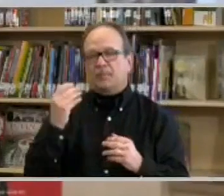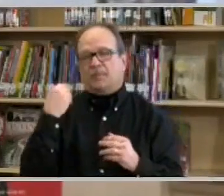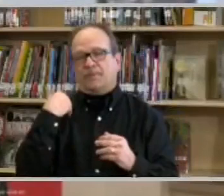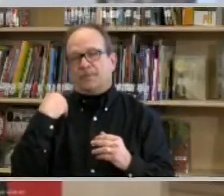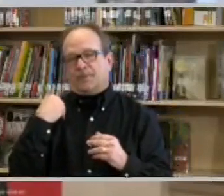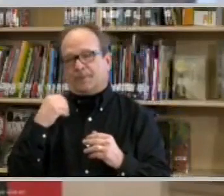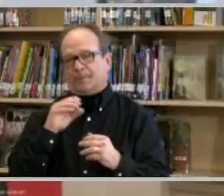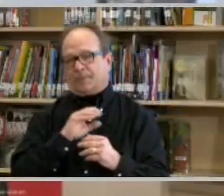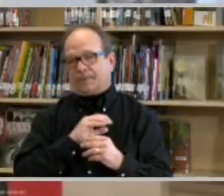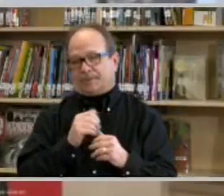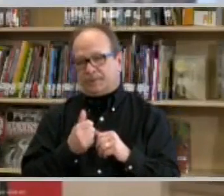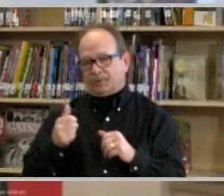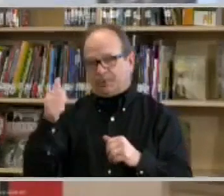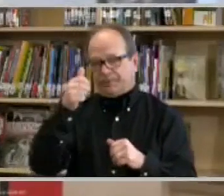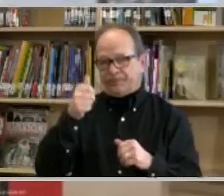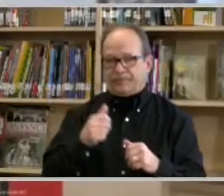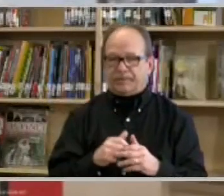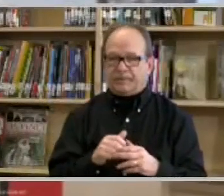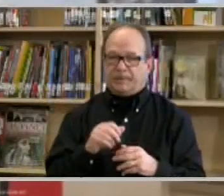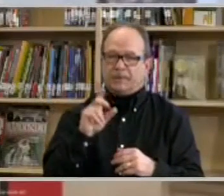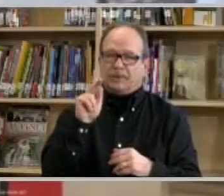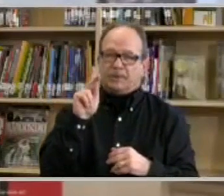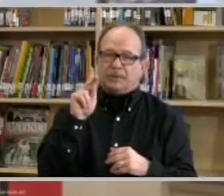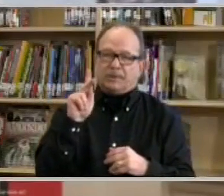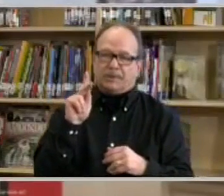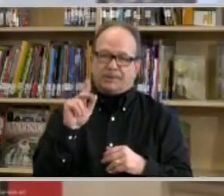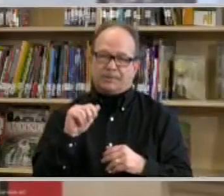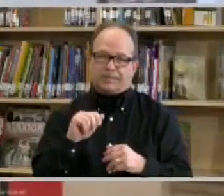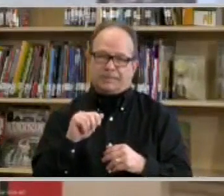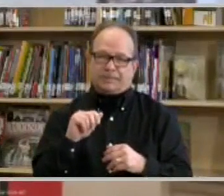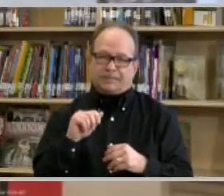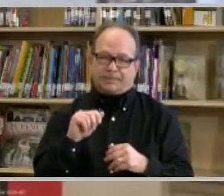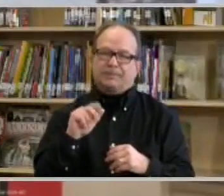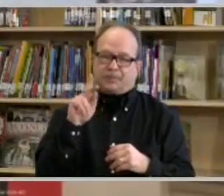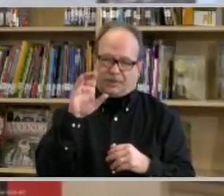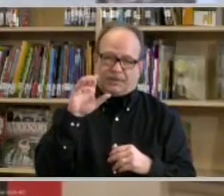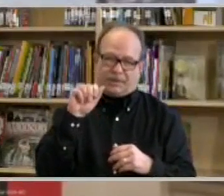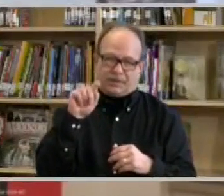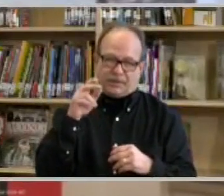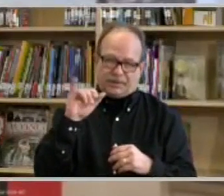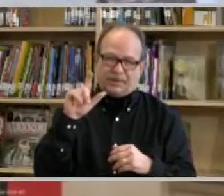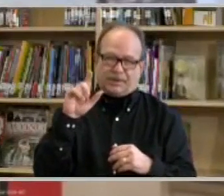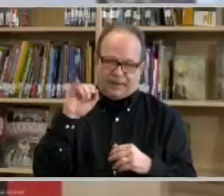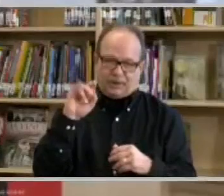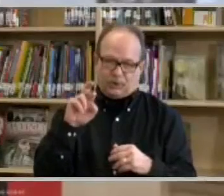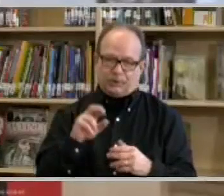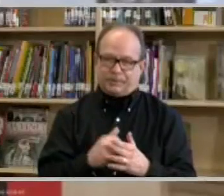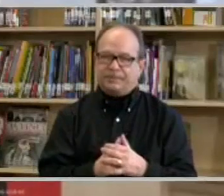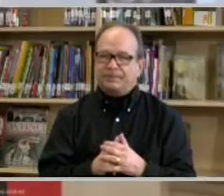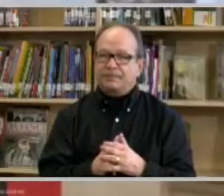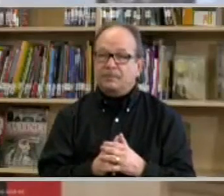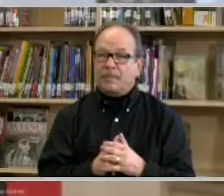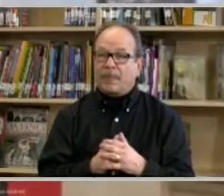NEWSHAM. WE ALL APPRECIATE THE TENURE OF